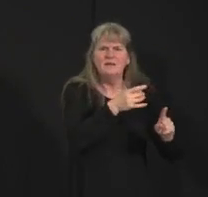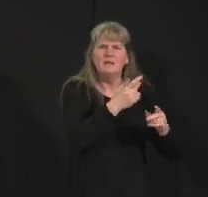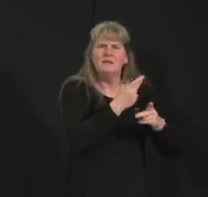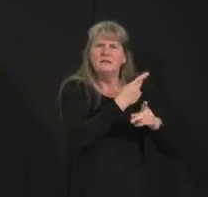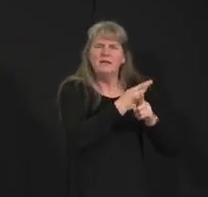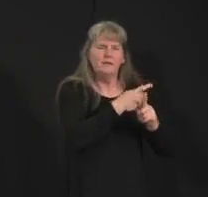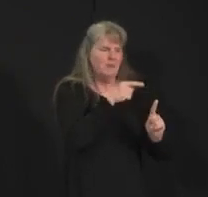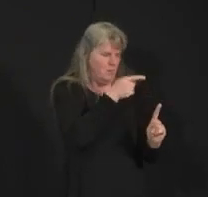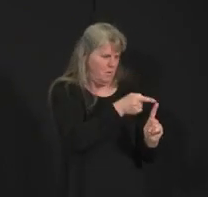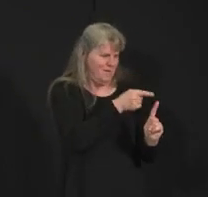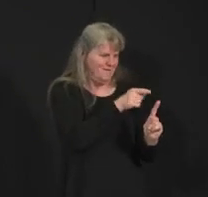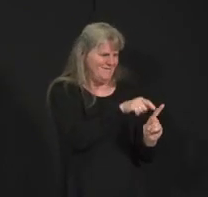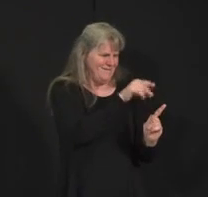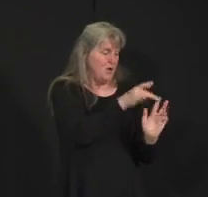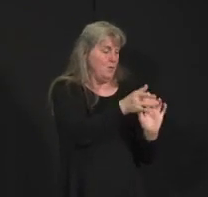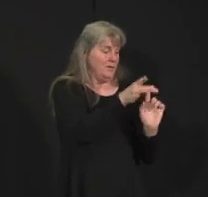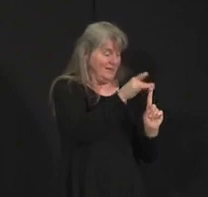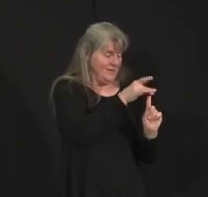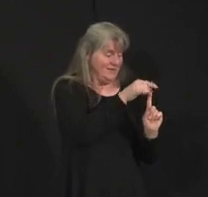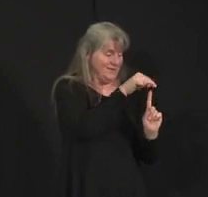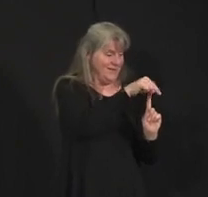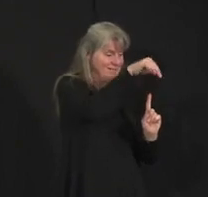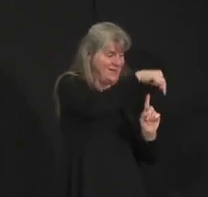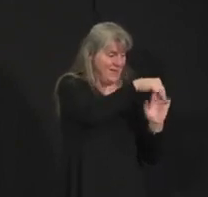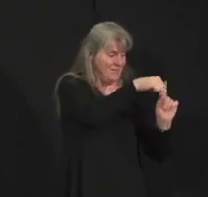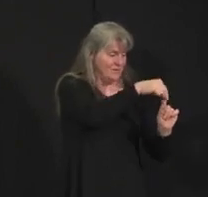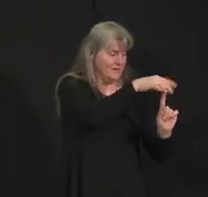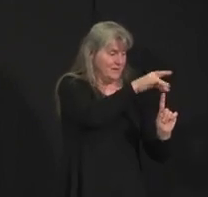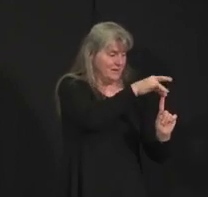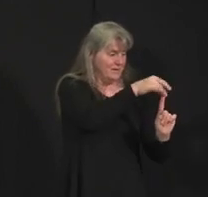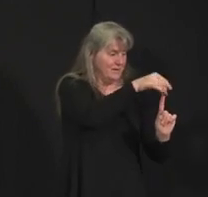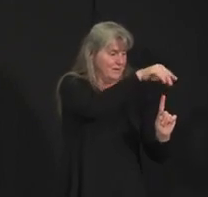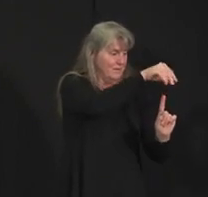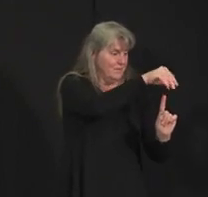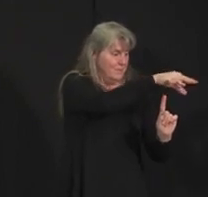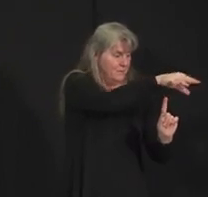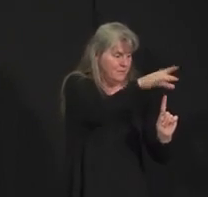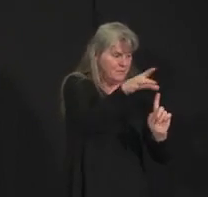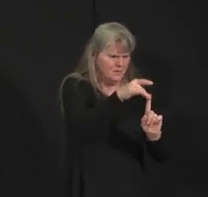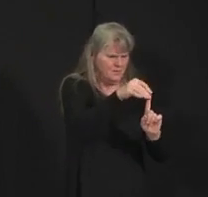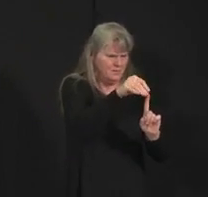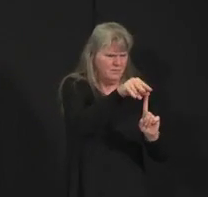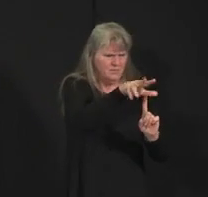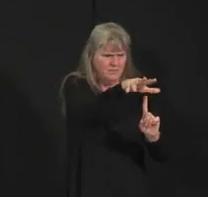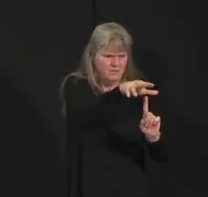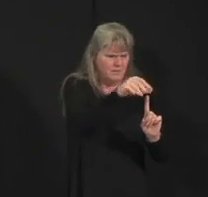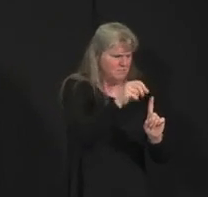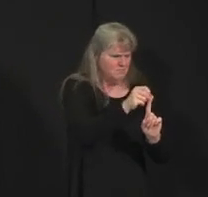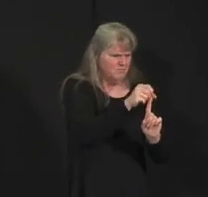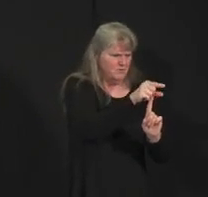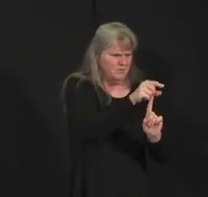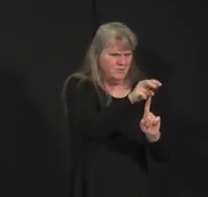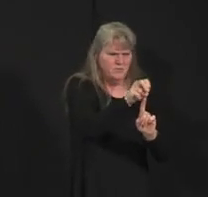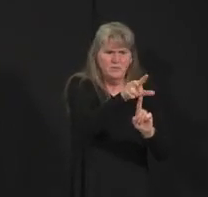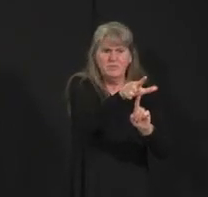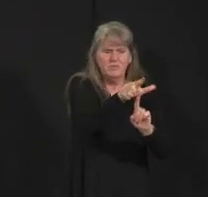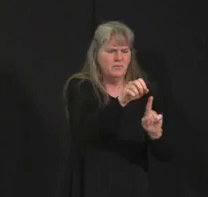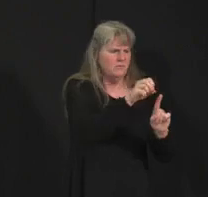from one case to contacts, following the contacts, if the contactor symptomatic to test them and then go through their